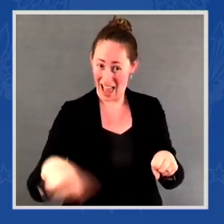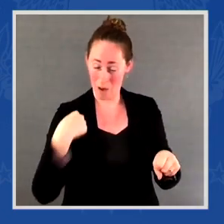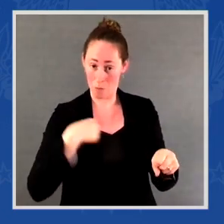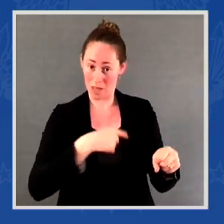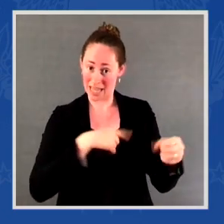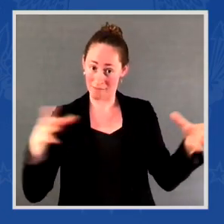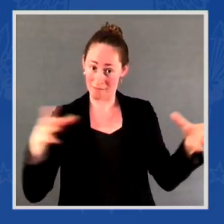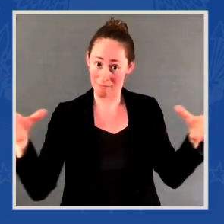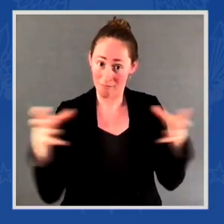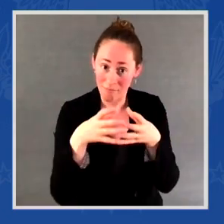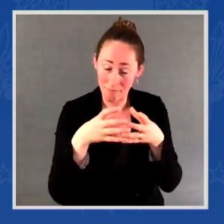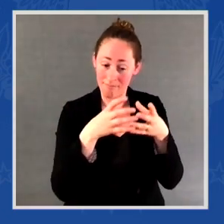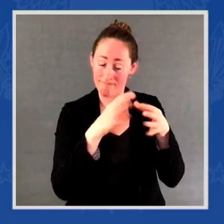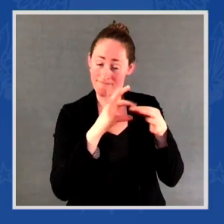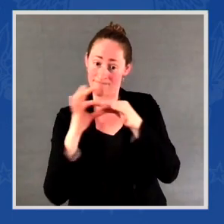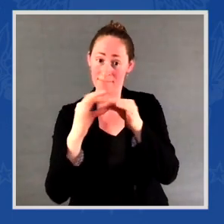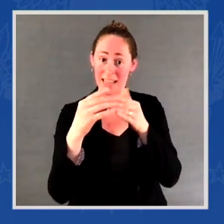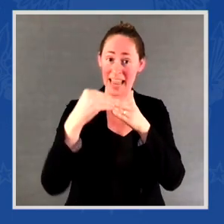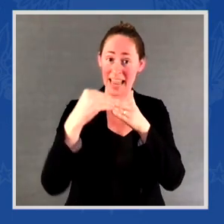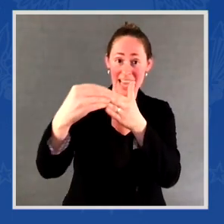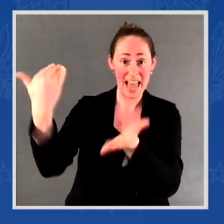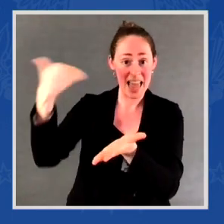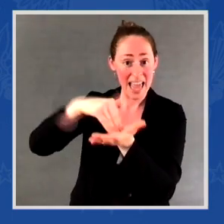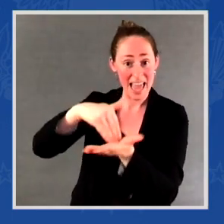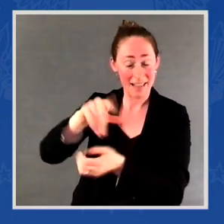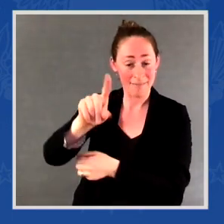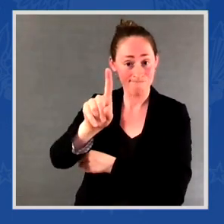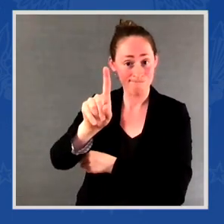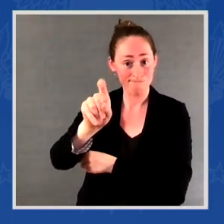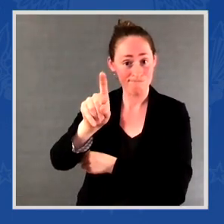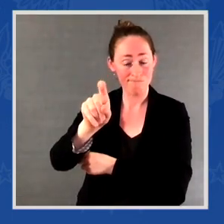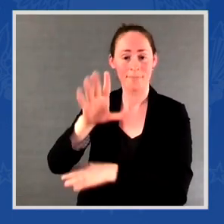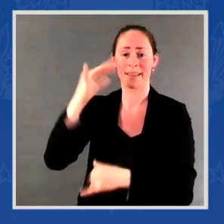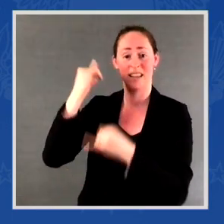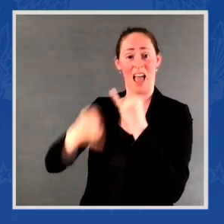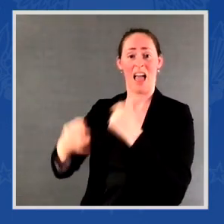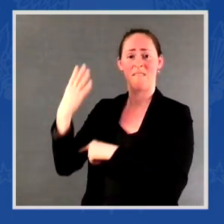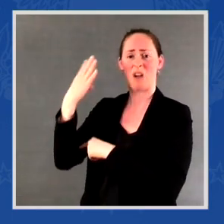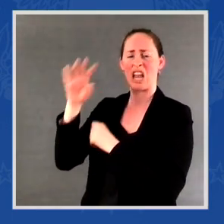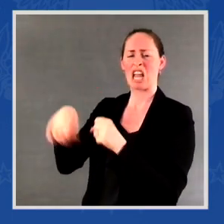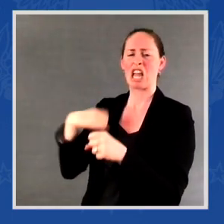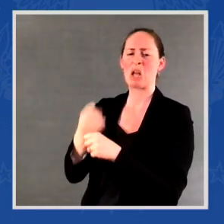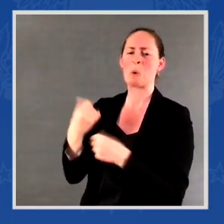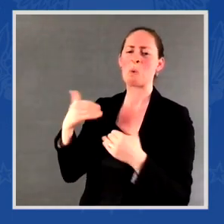The last four years have been devastating to our leadership around the world. I'm not making -- but it's true.